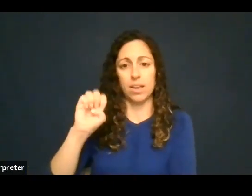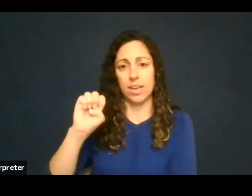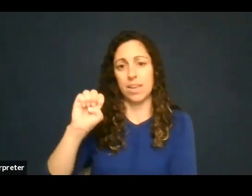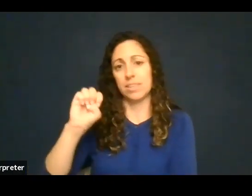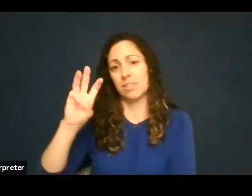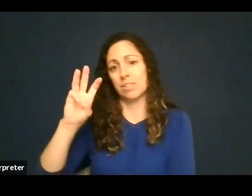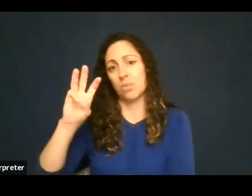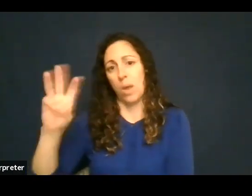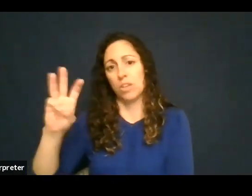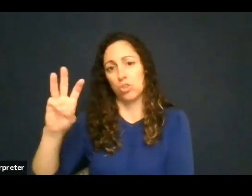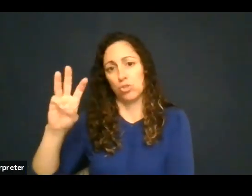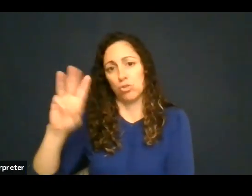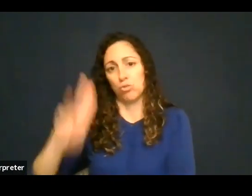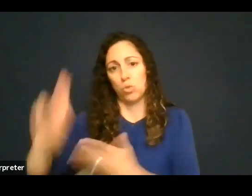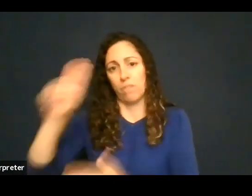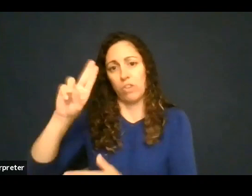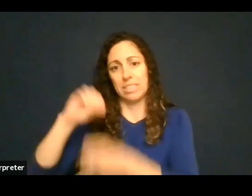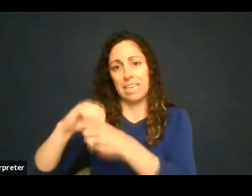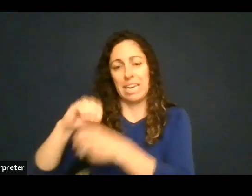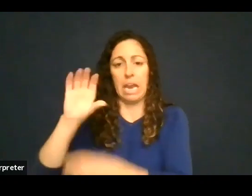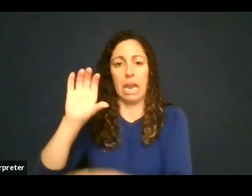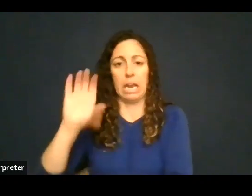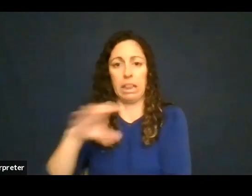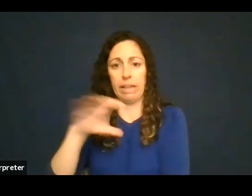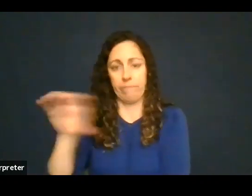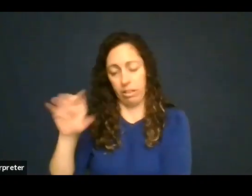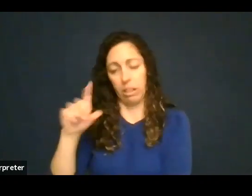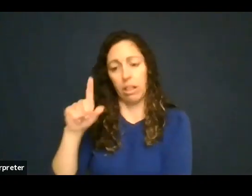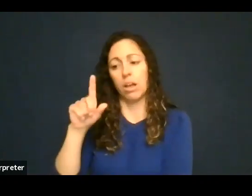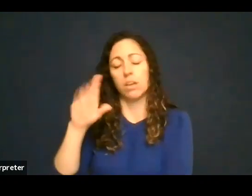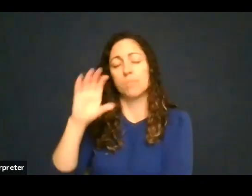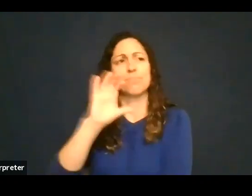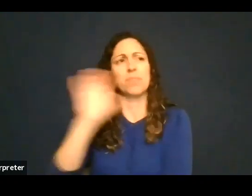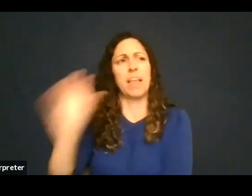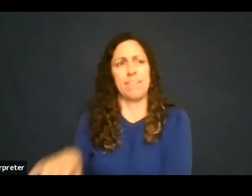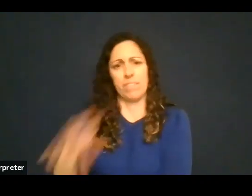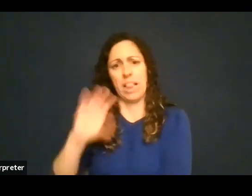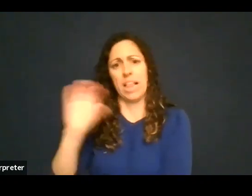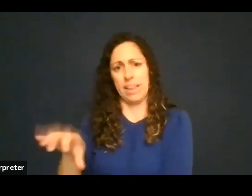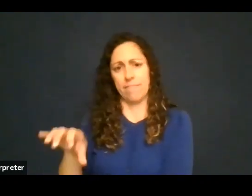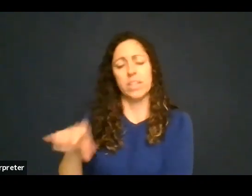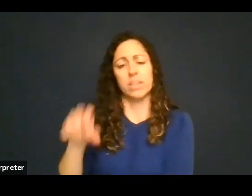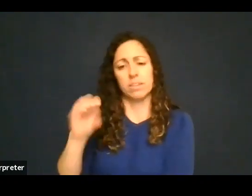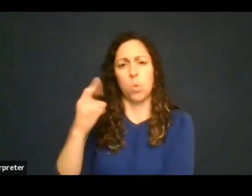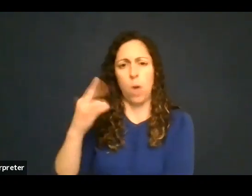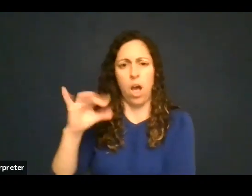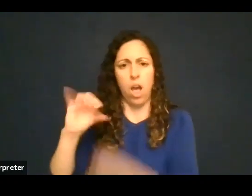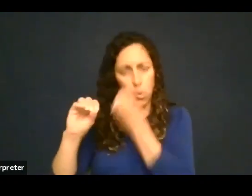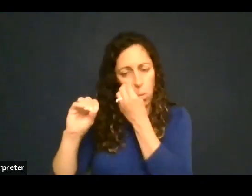So I think those are two of the most current developments for USH3A.